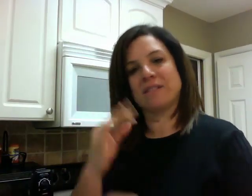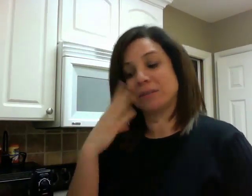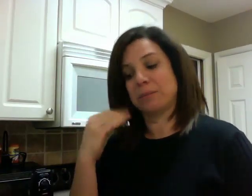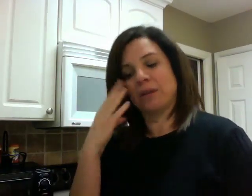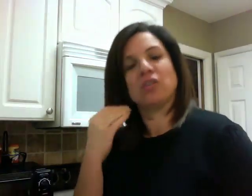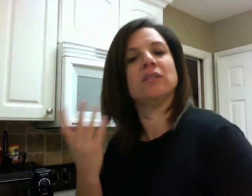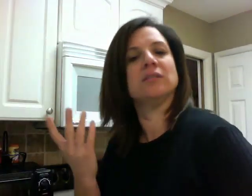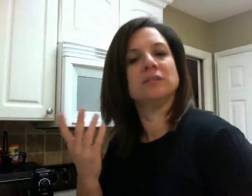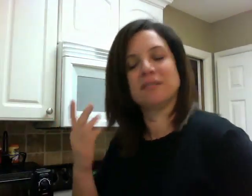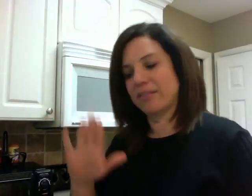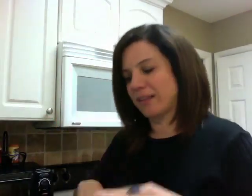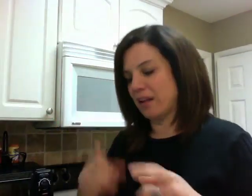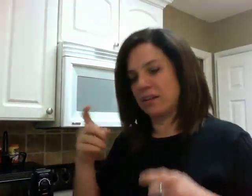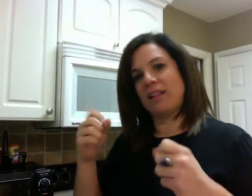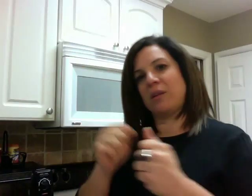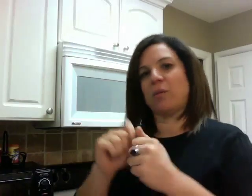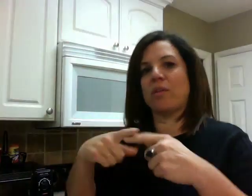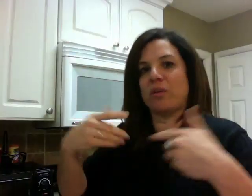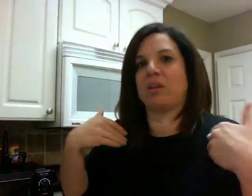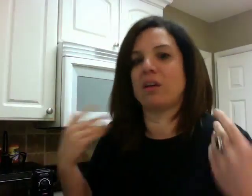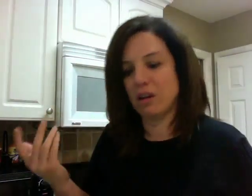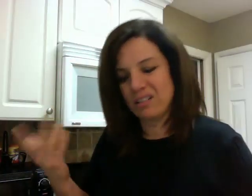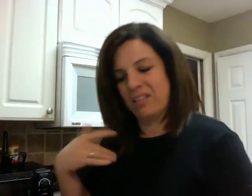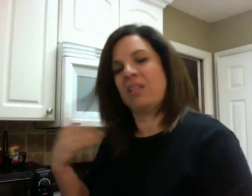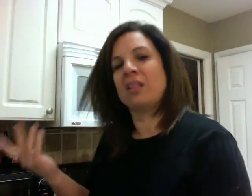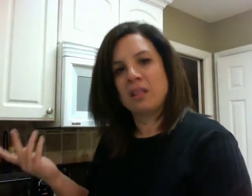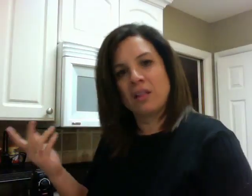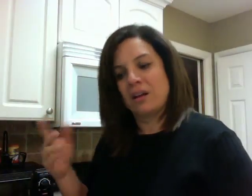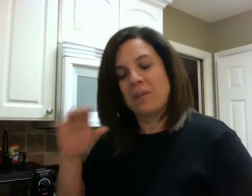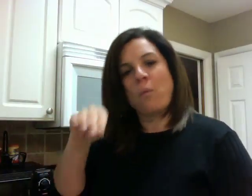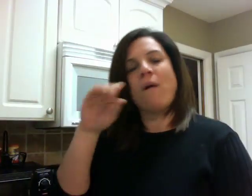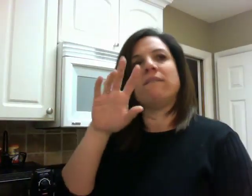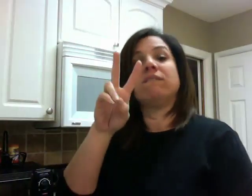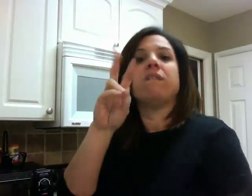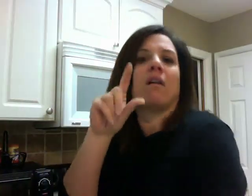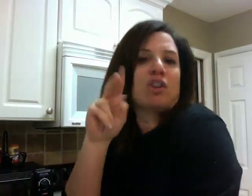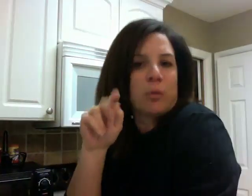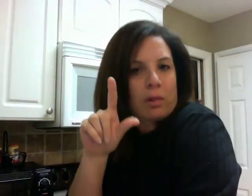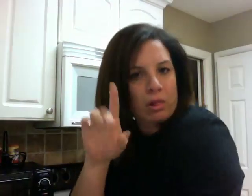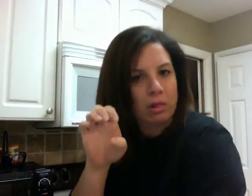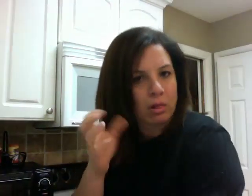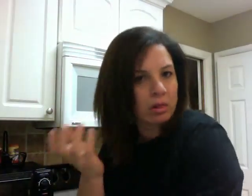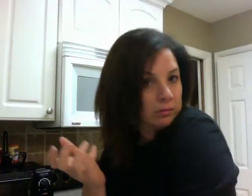and more experience than dealing with it when they are young since they are more vulnerable.